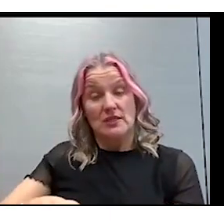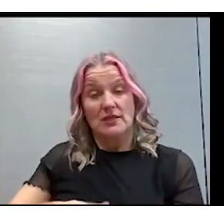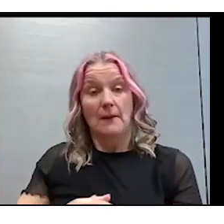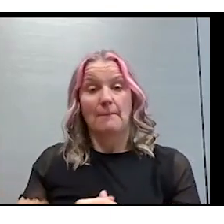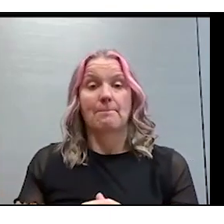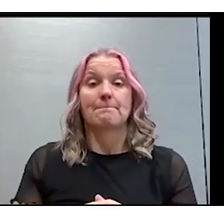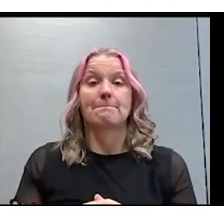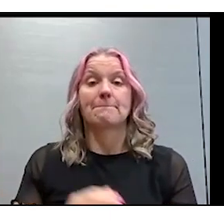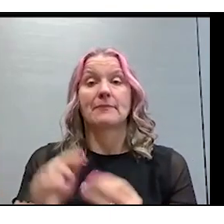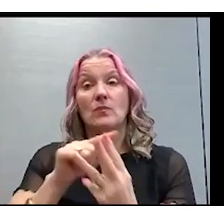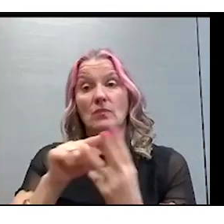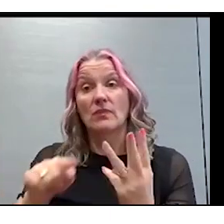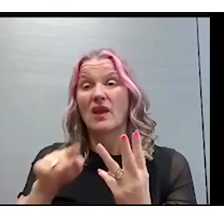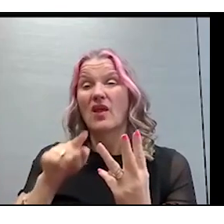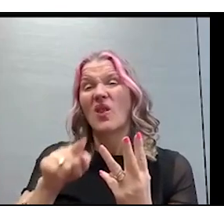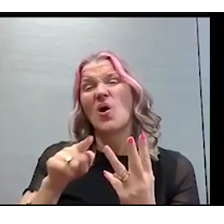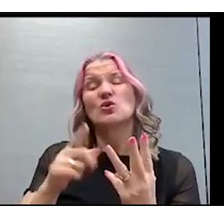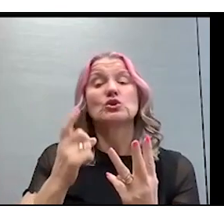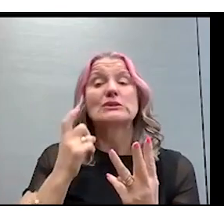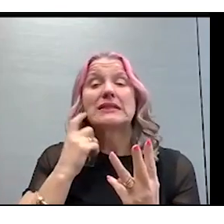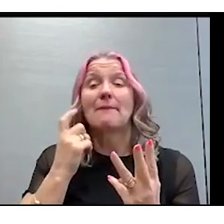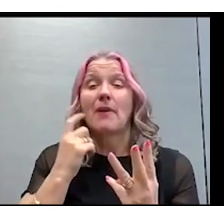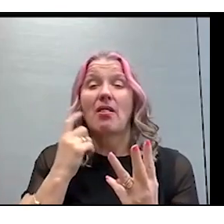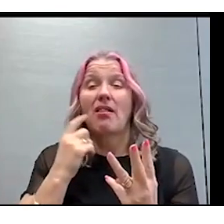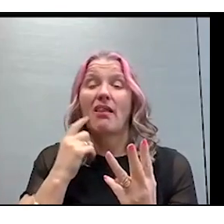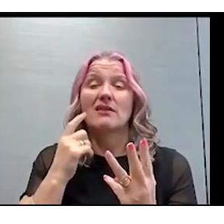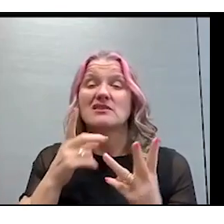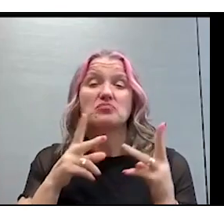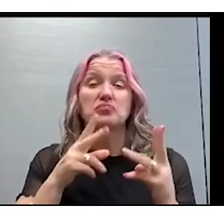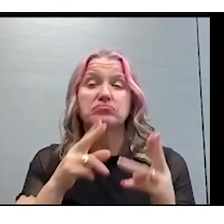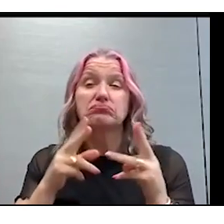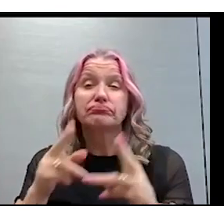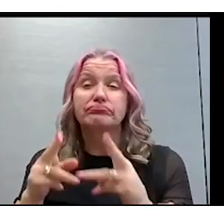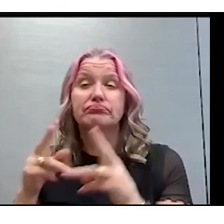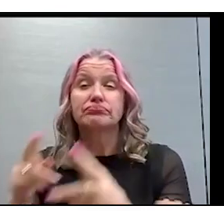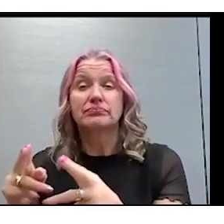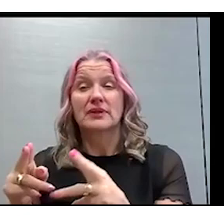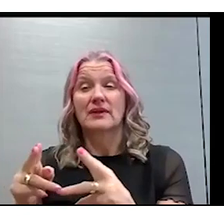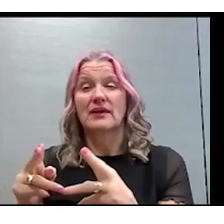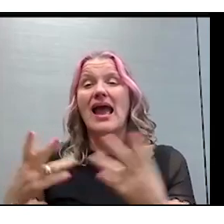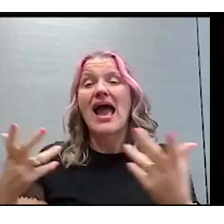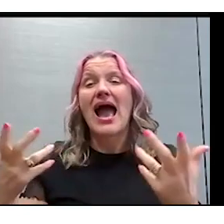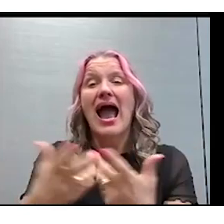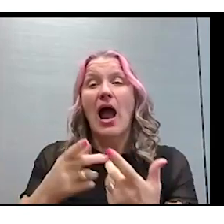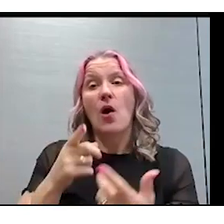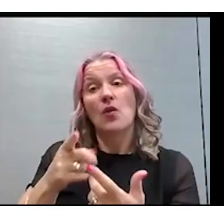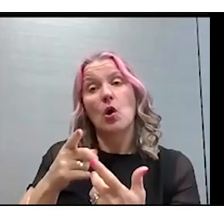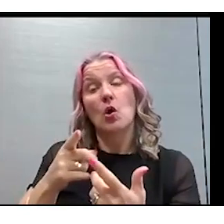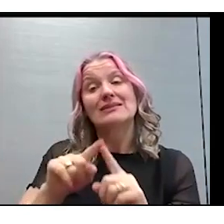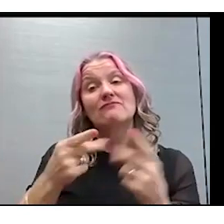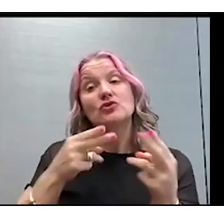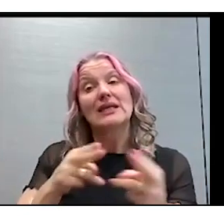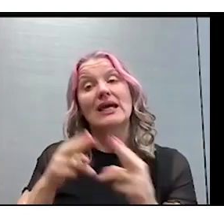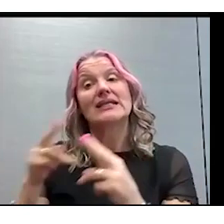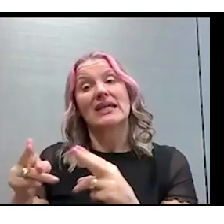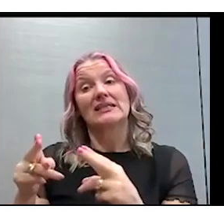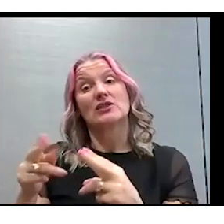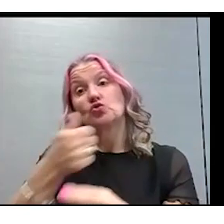So these are just simple snippets of how those techniques come into play.